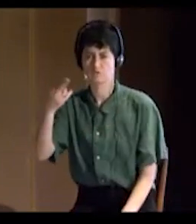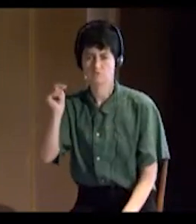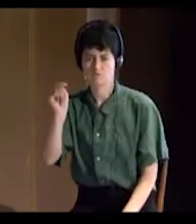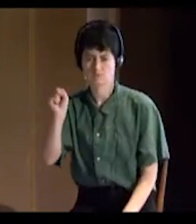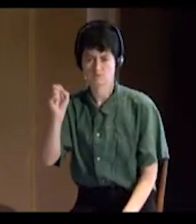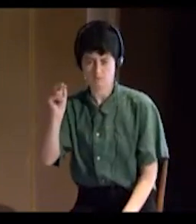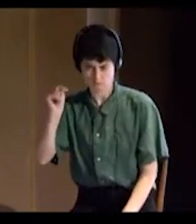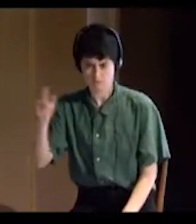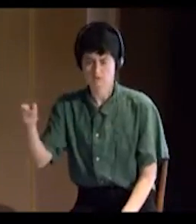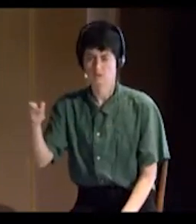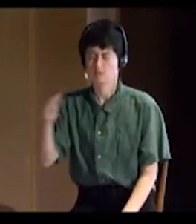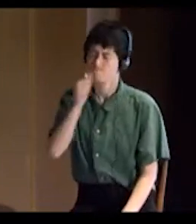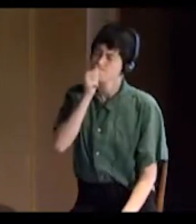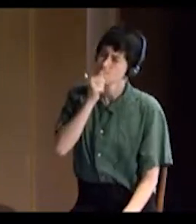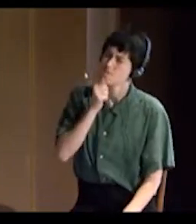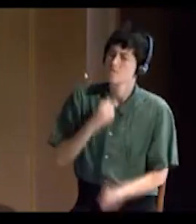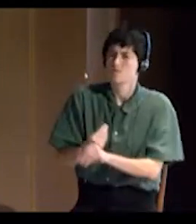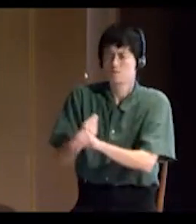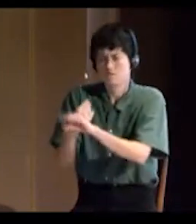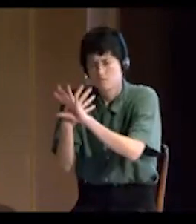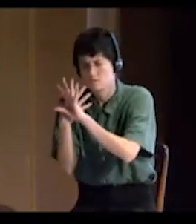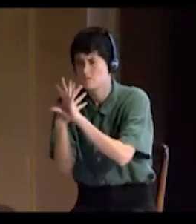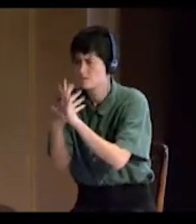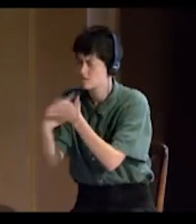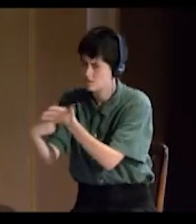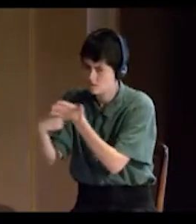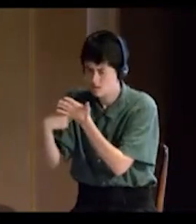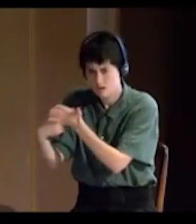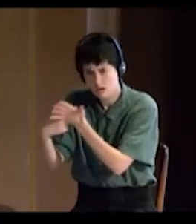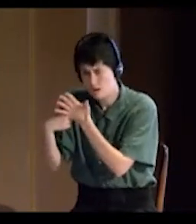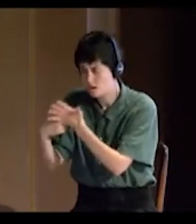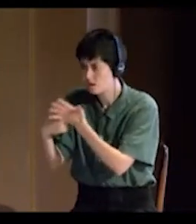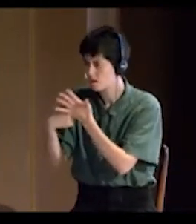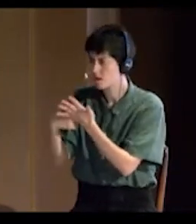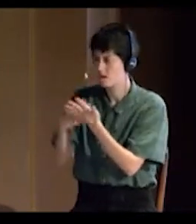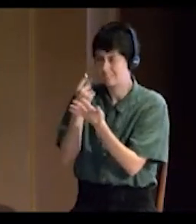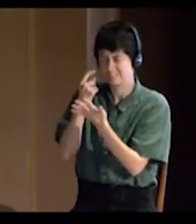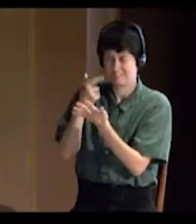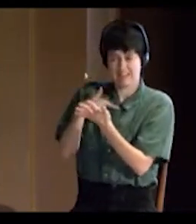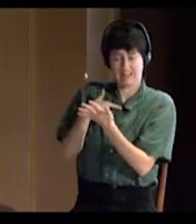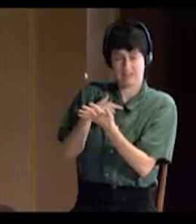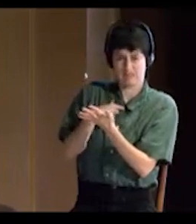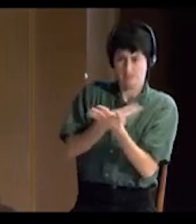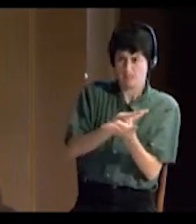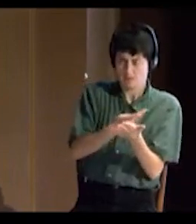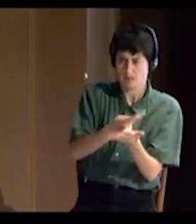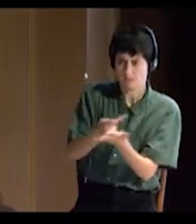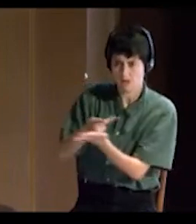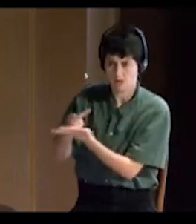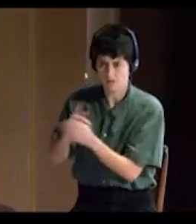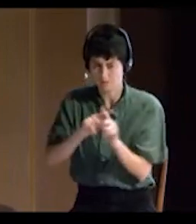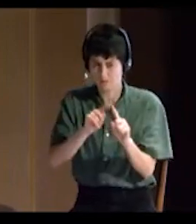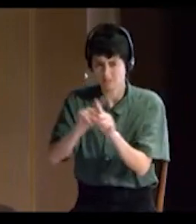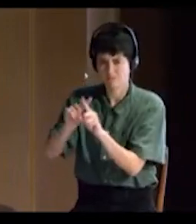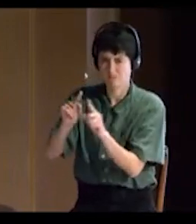and Prunus persica was one of those failures. And we ran our first set of data and we actually know where Prunus should go in this phylogeny